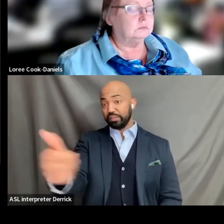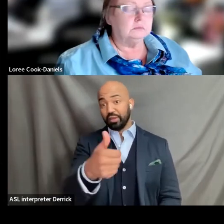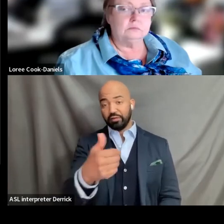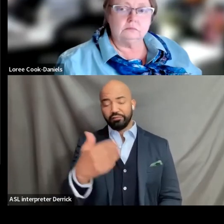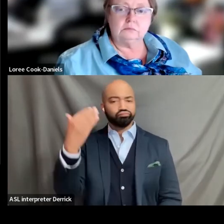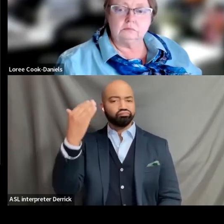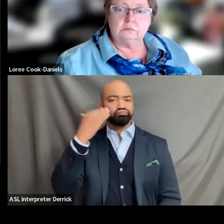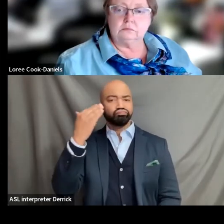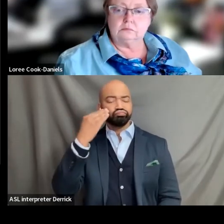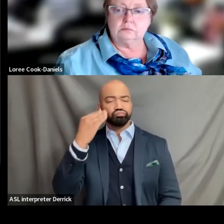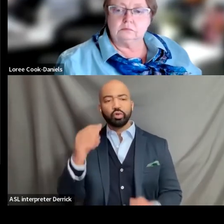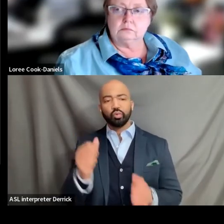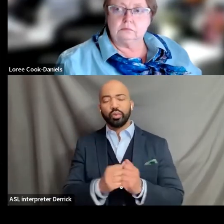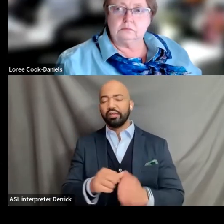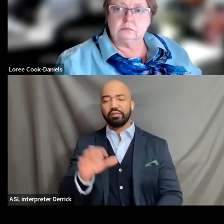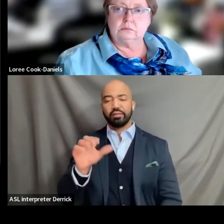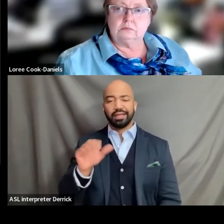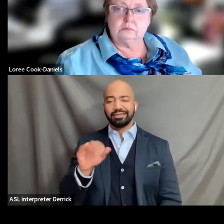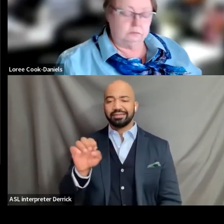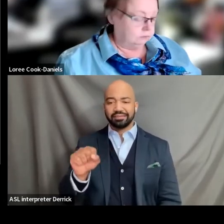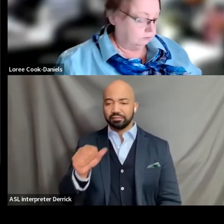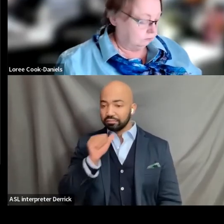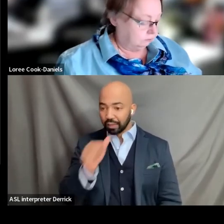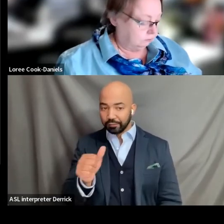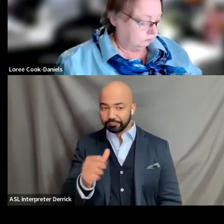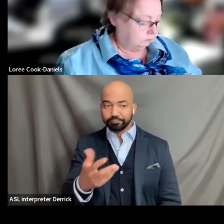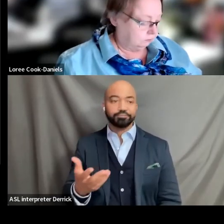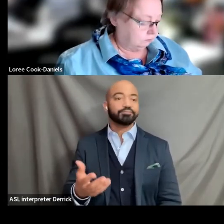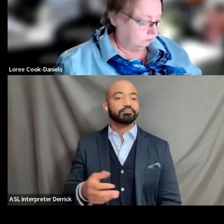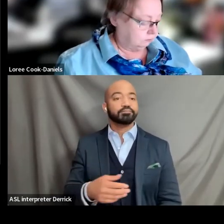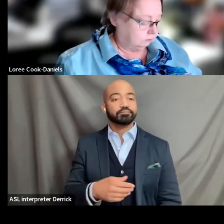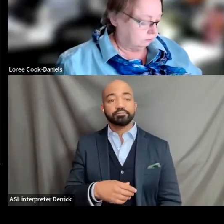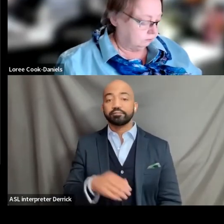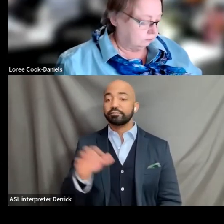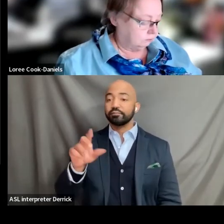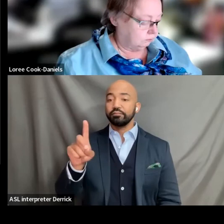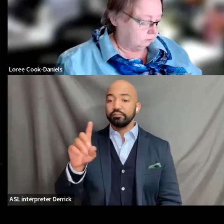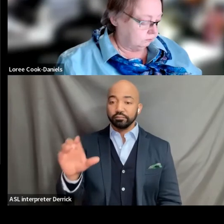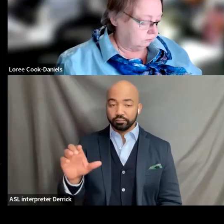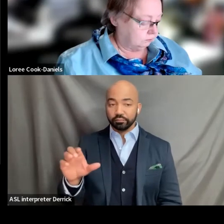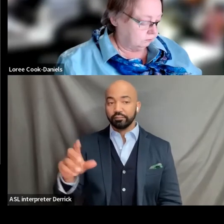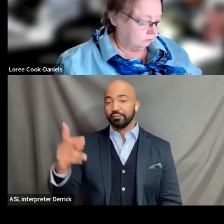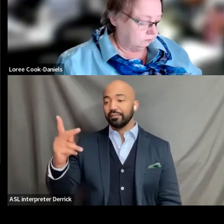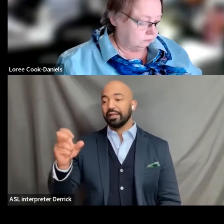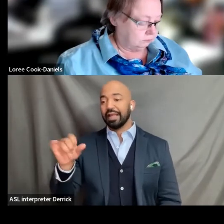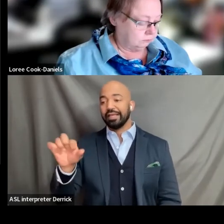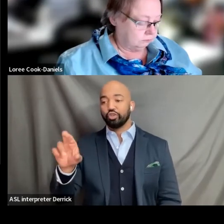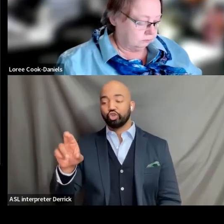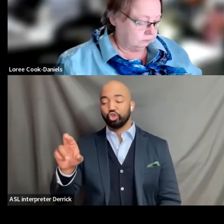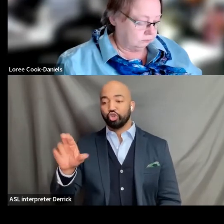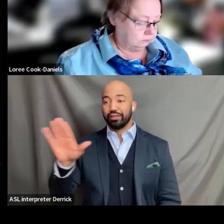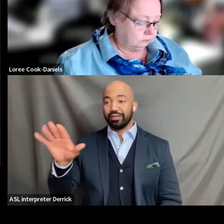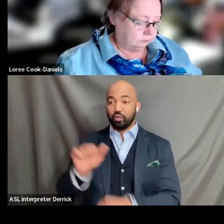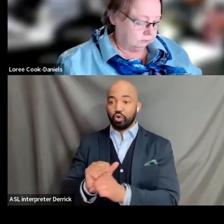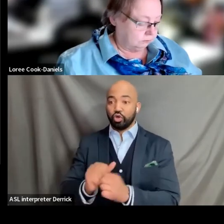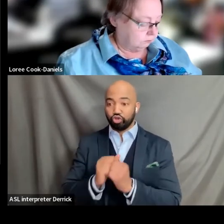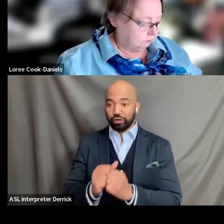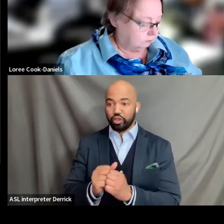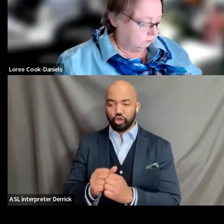with the ACEs study, the work that the CDC and Kaiser did. We encourage you to, when you get these slides,